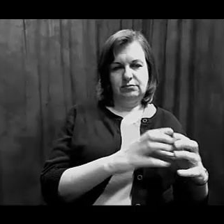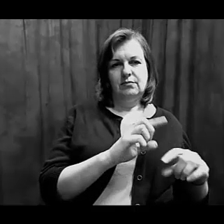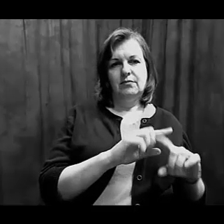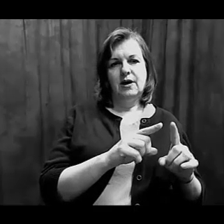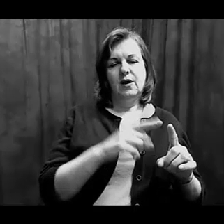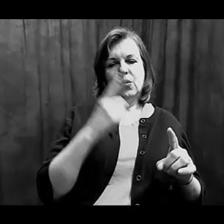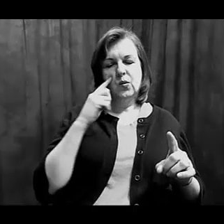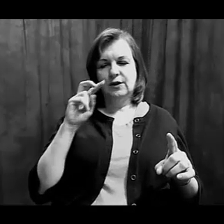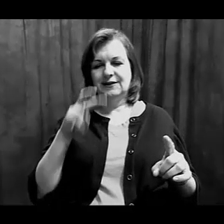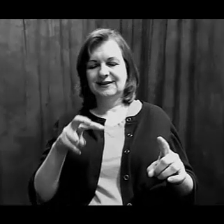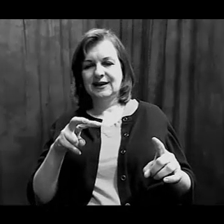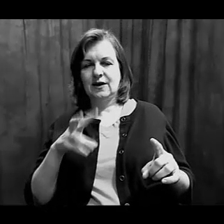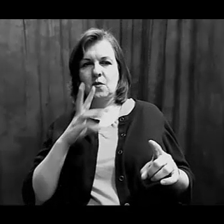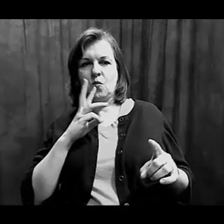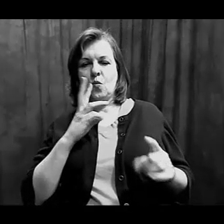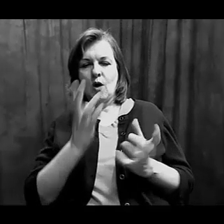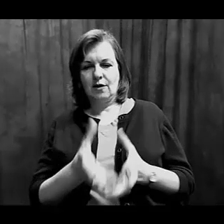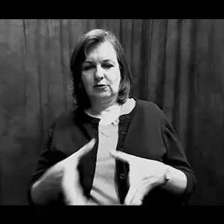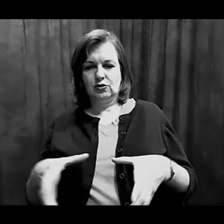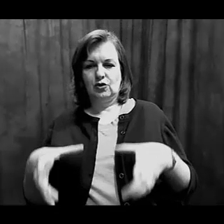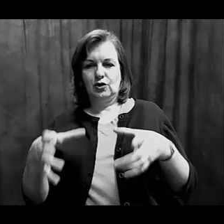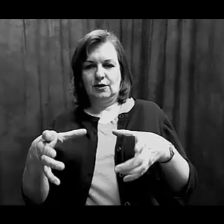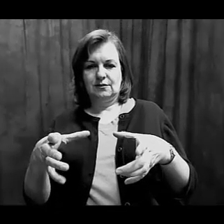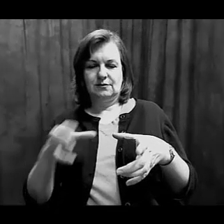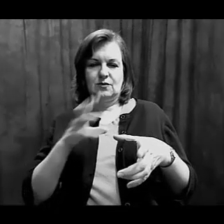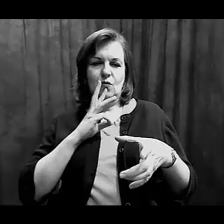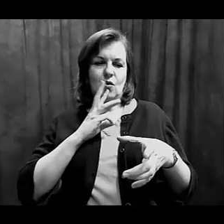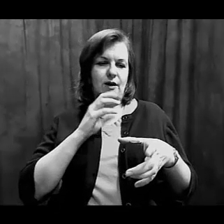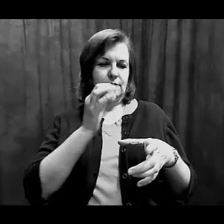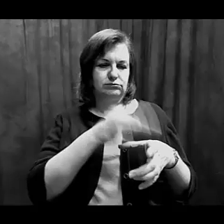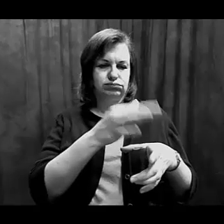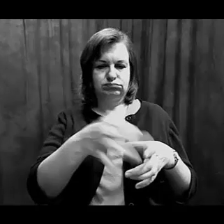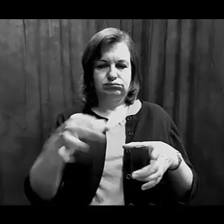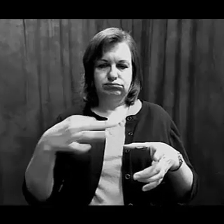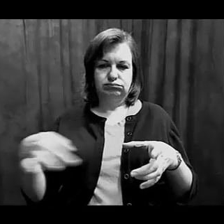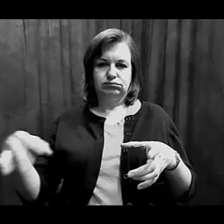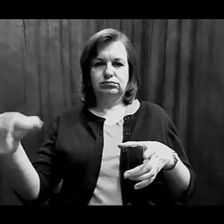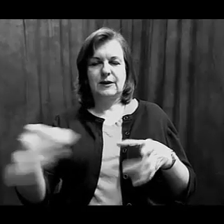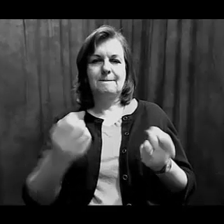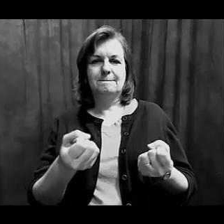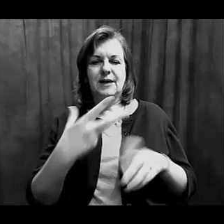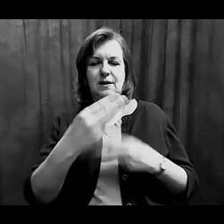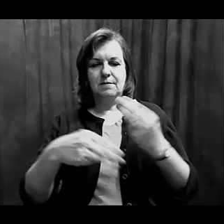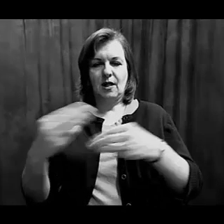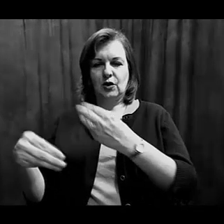but when we look at water + water